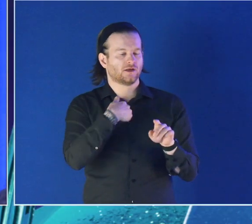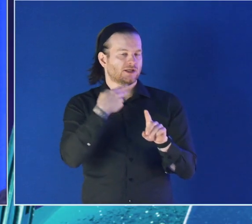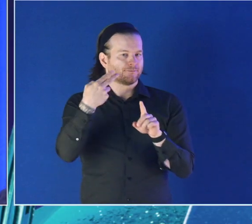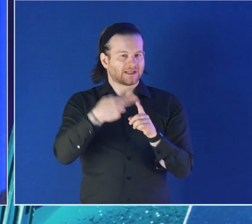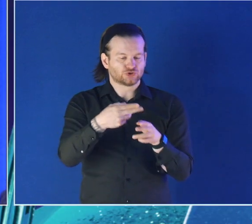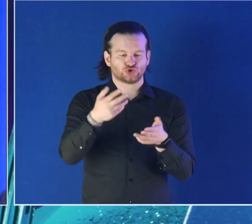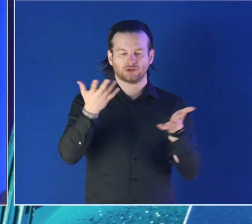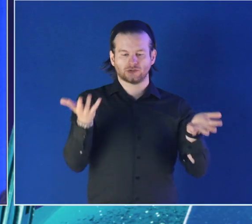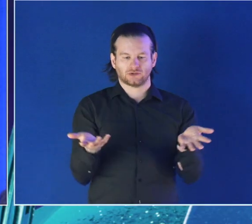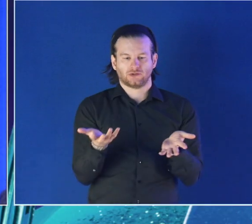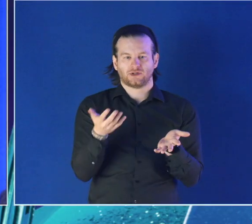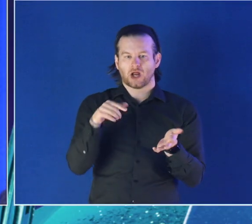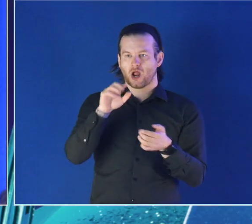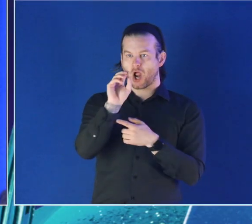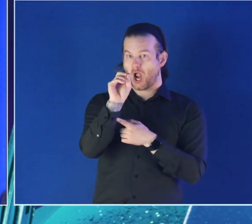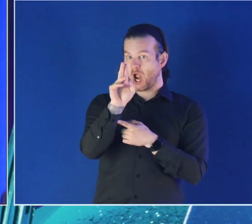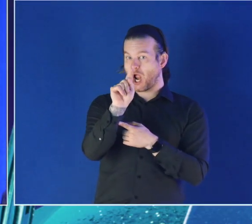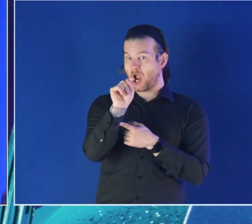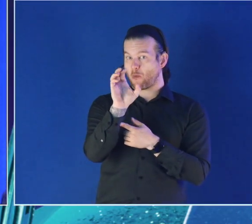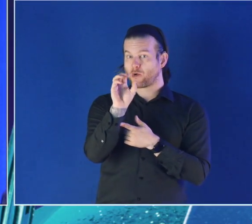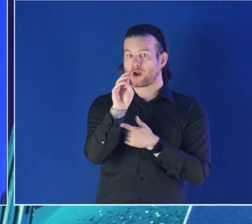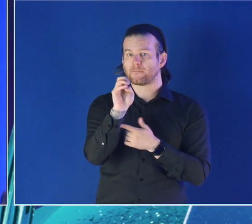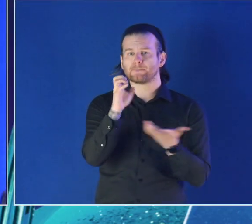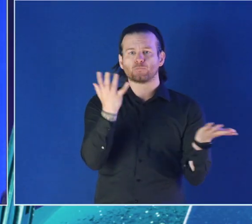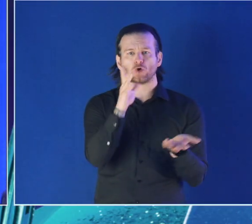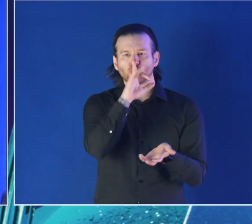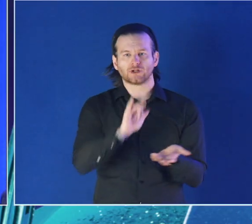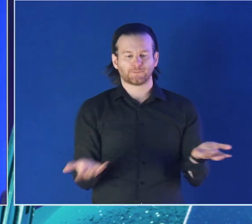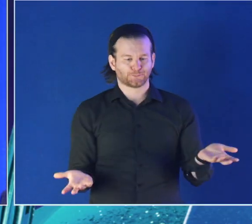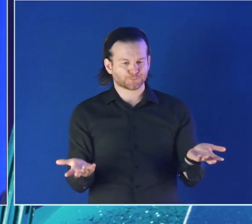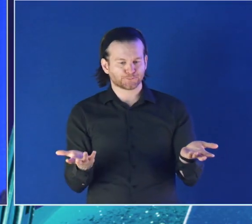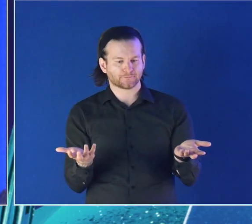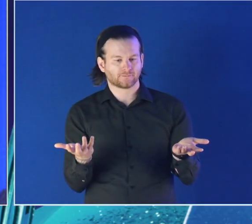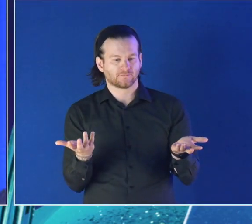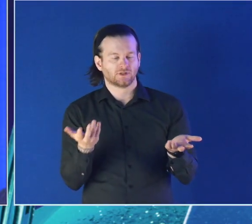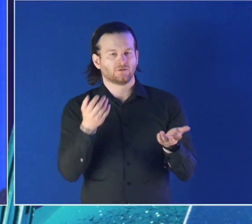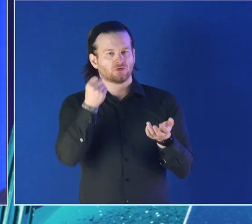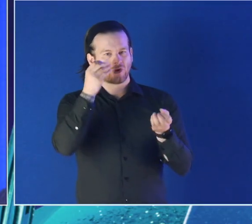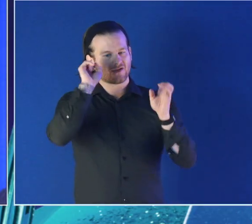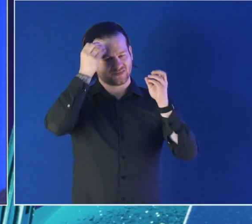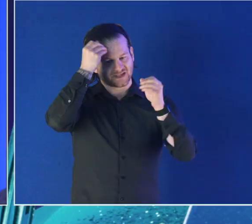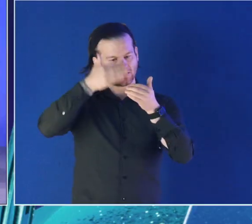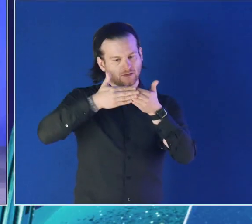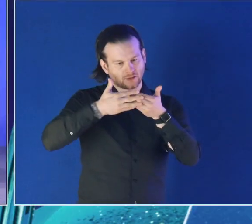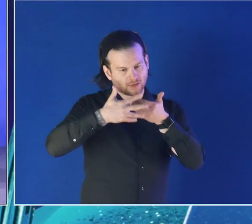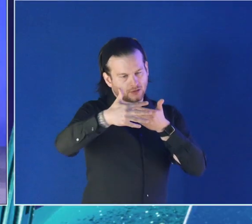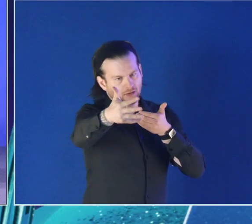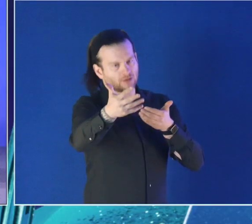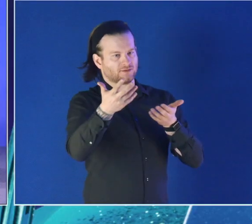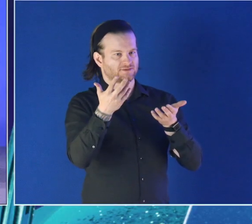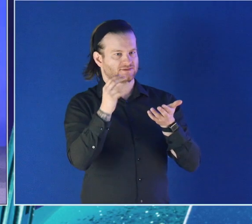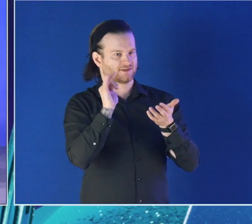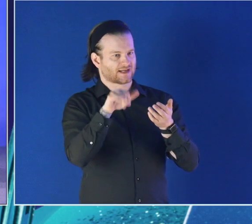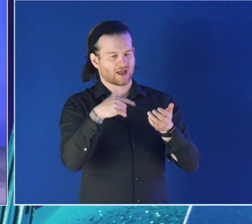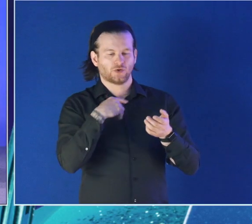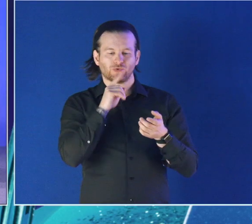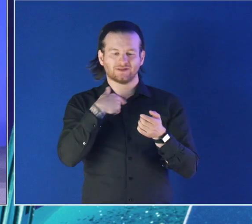So I have to point out gratitude for yourself, Jenny, Neil, the entire Microsoft team, everybody today, Aaron, and everybody that came before.